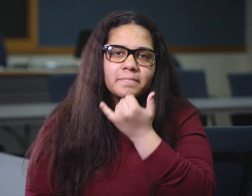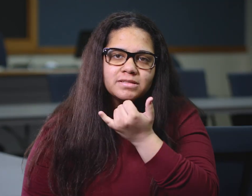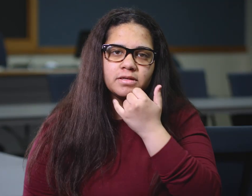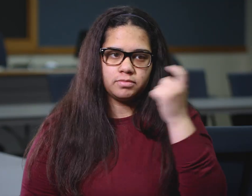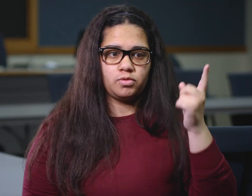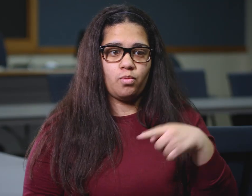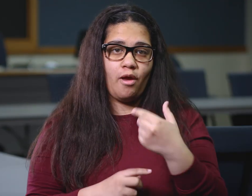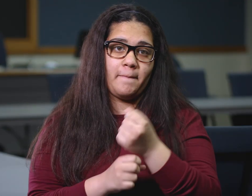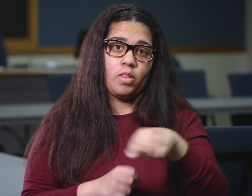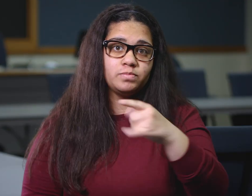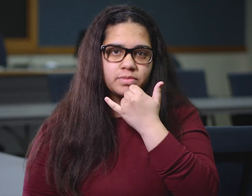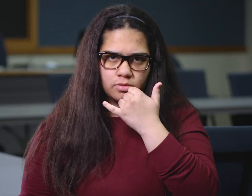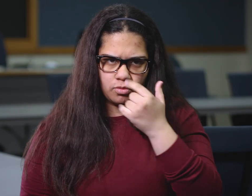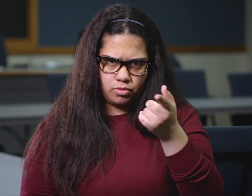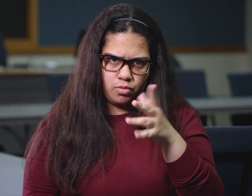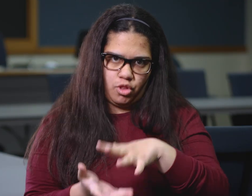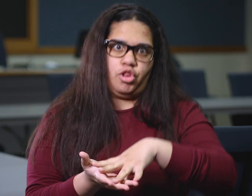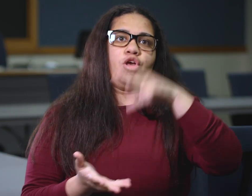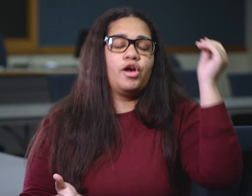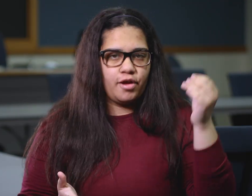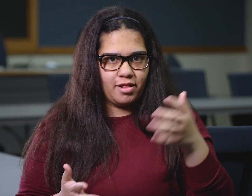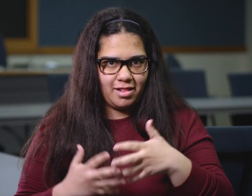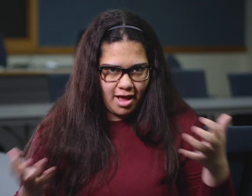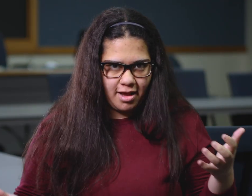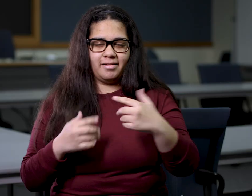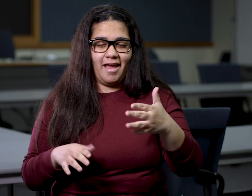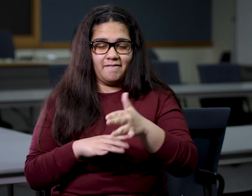I learned it’s okay to make mistakes. You learn a lot through those mistakes.